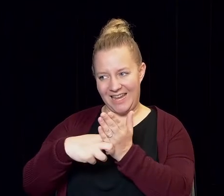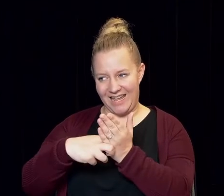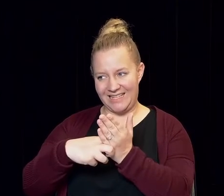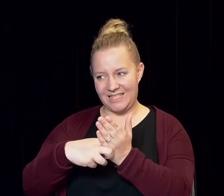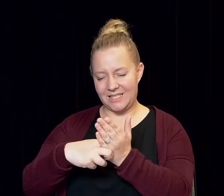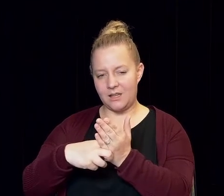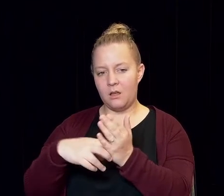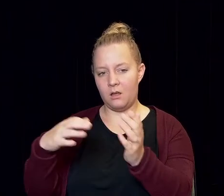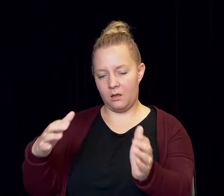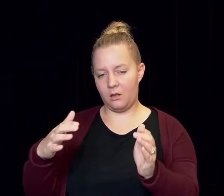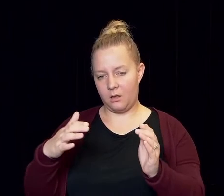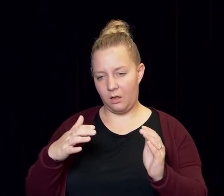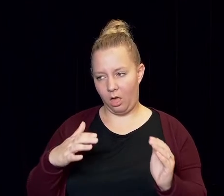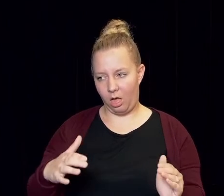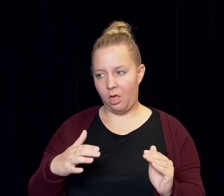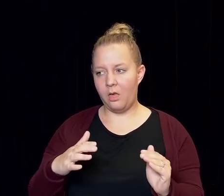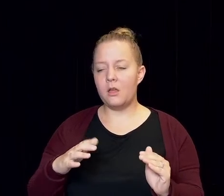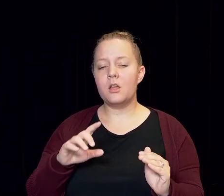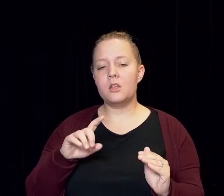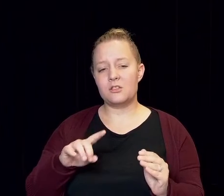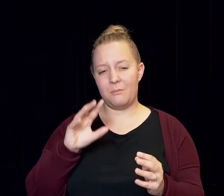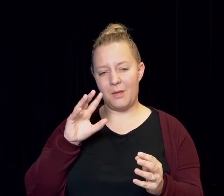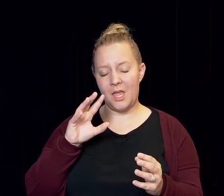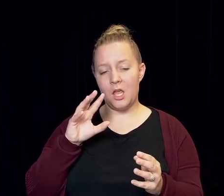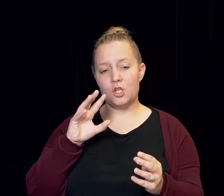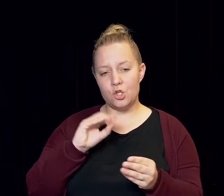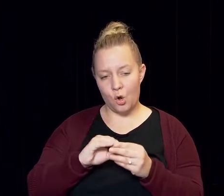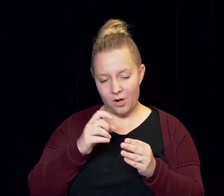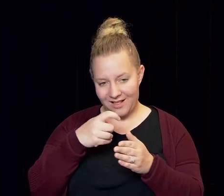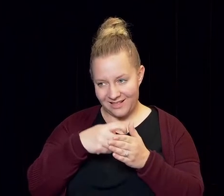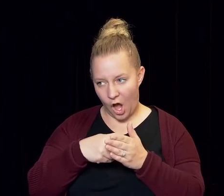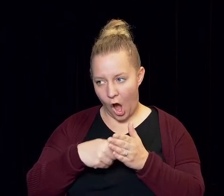And then right down here, it's going to be the total cost, sorry about that.